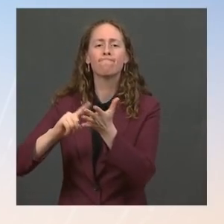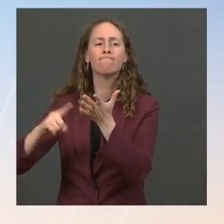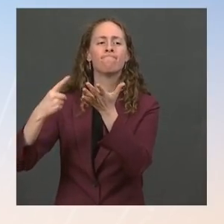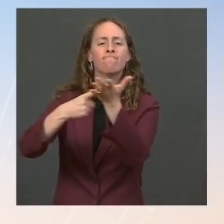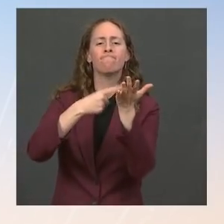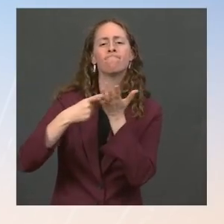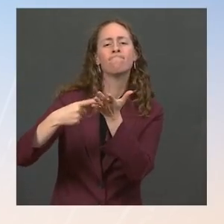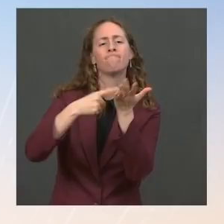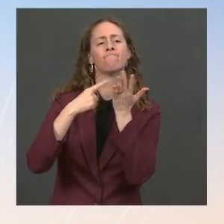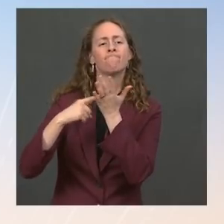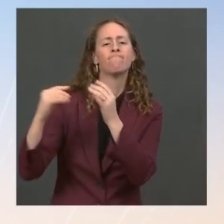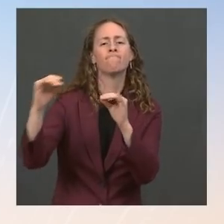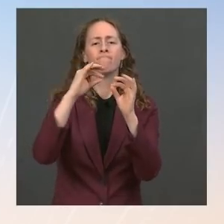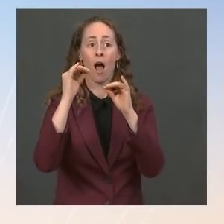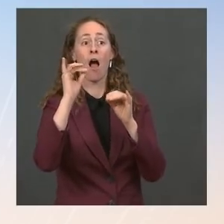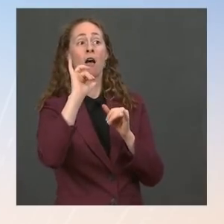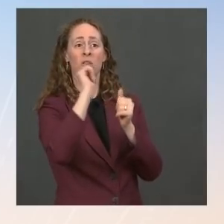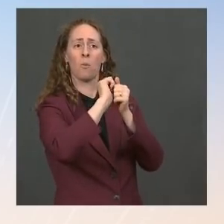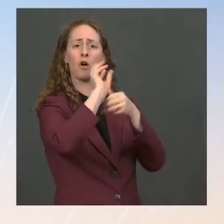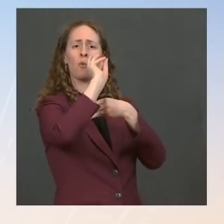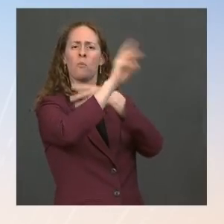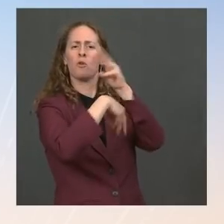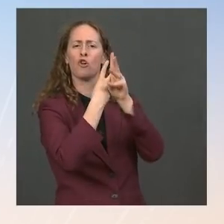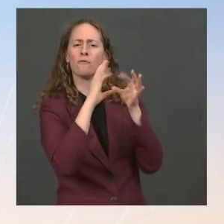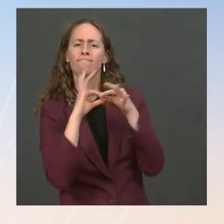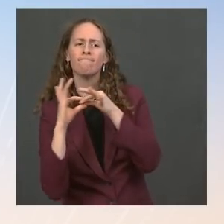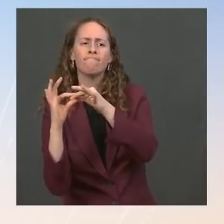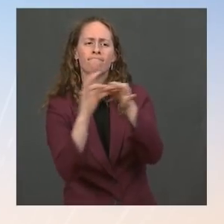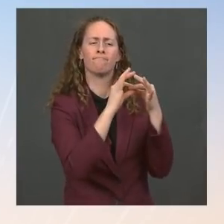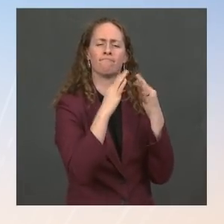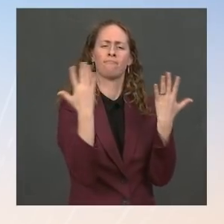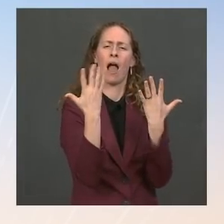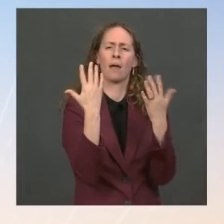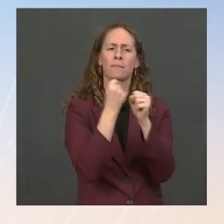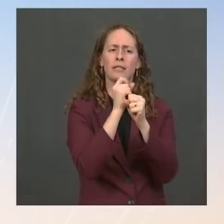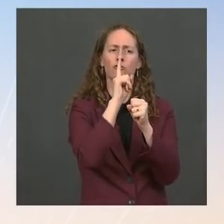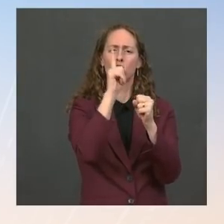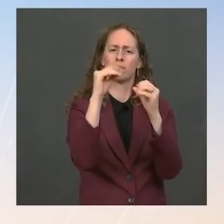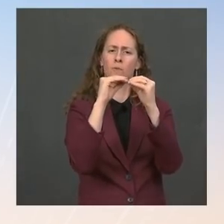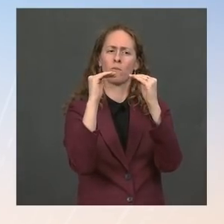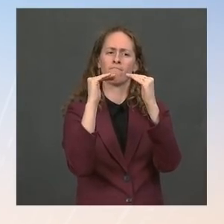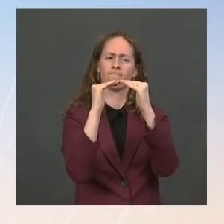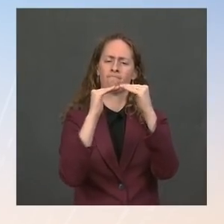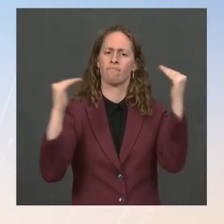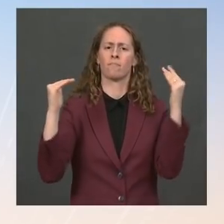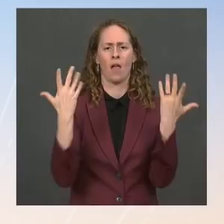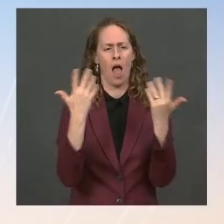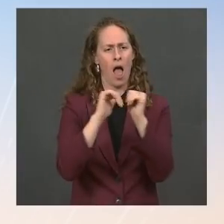to determine what the most equitable and clear policies should be, moving forward,